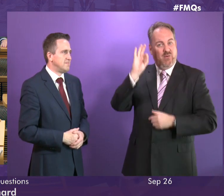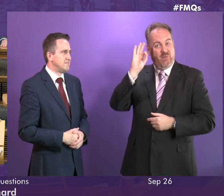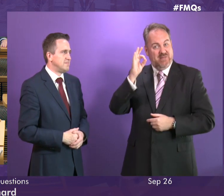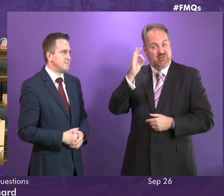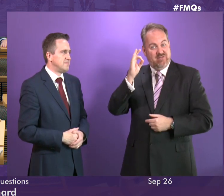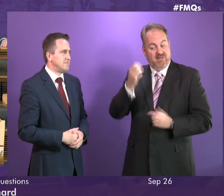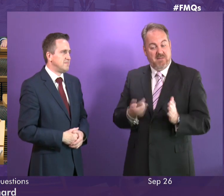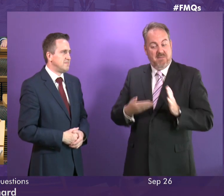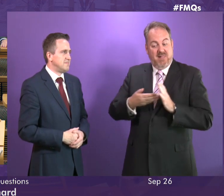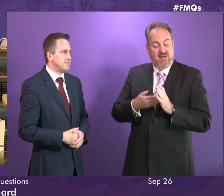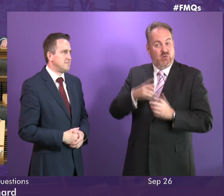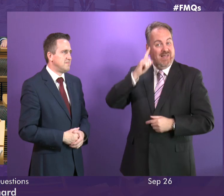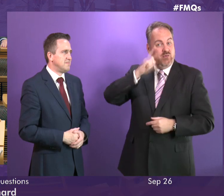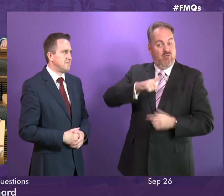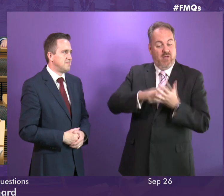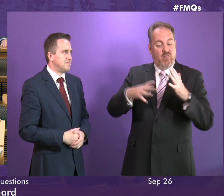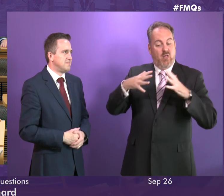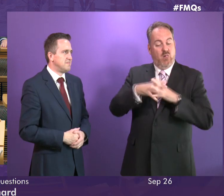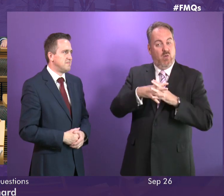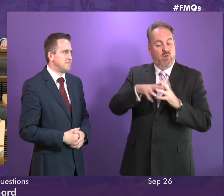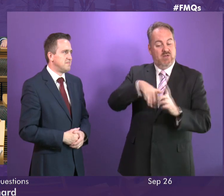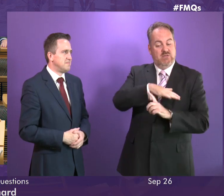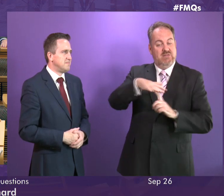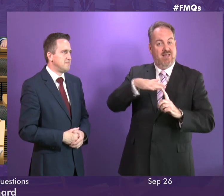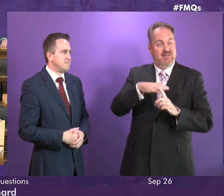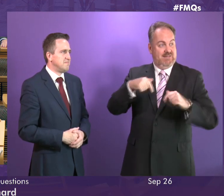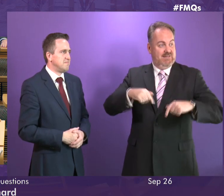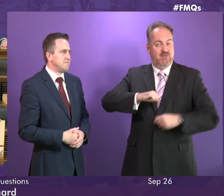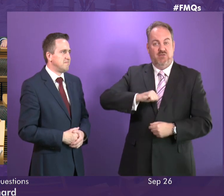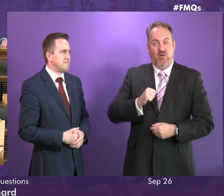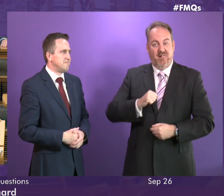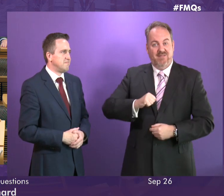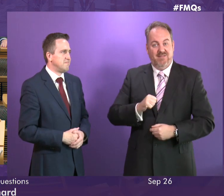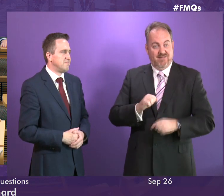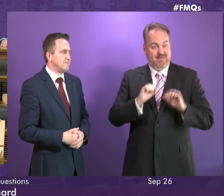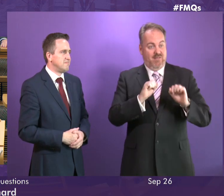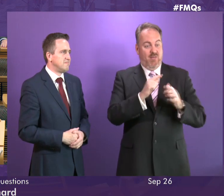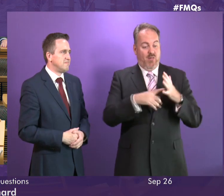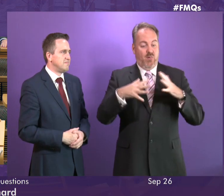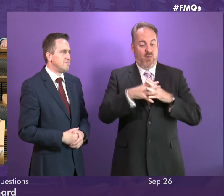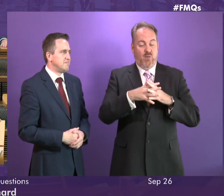You are also ignoring the Law Society of Scotland. In its written evidence to Parliament, it